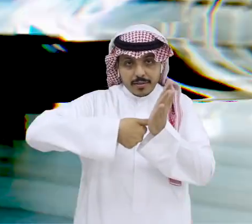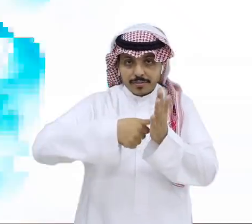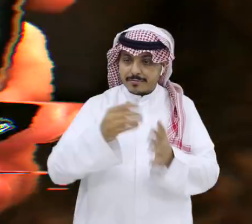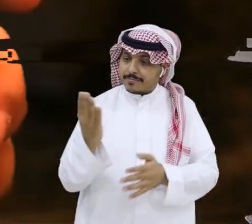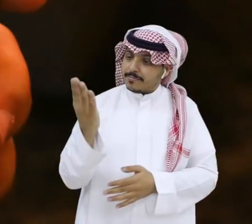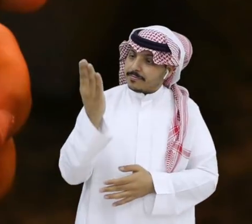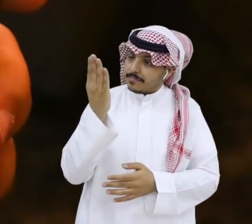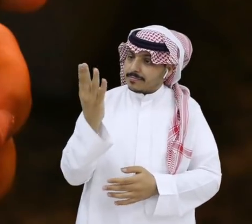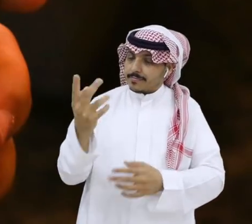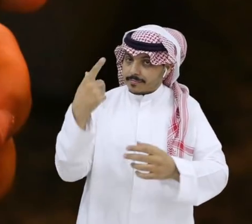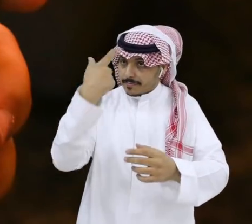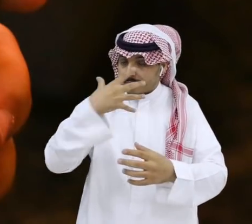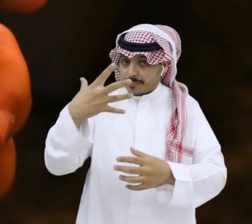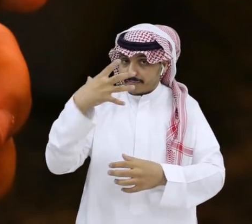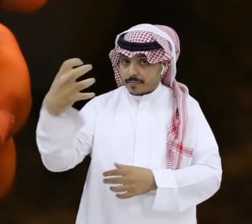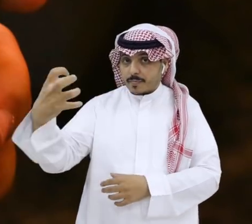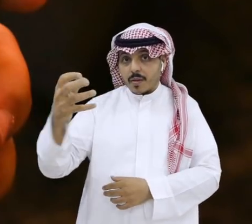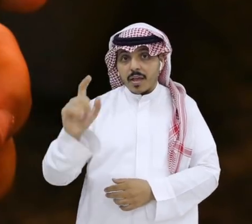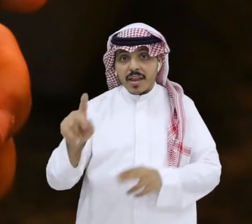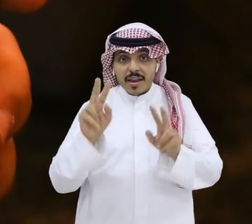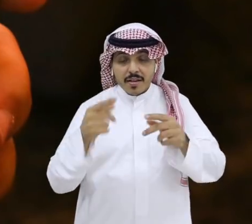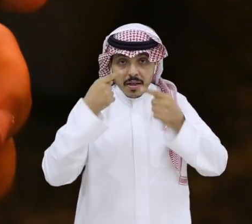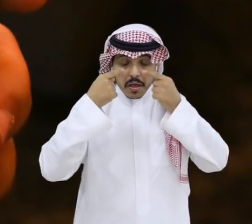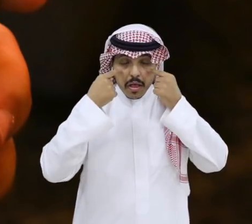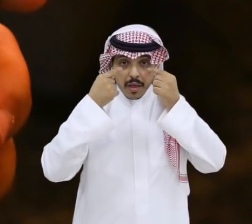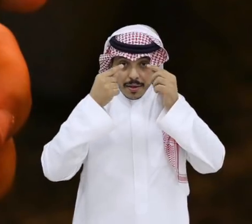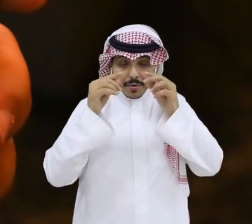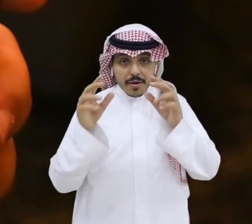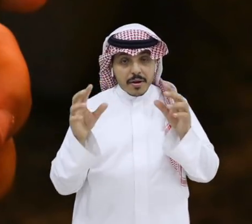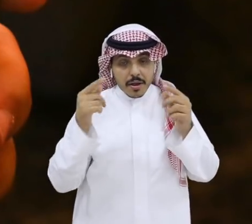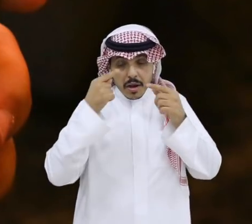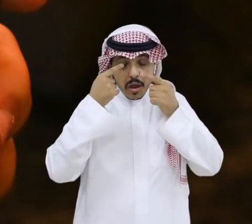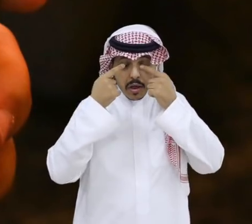Will the new update combine iris scanner too?